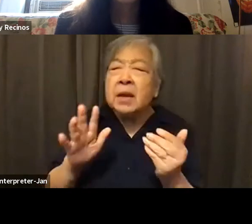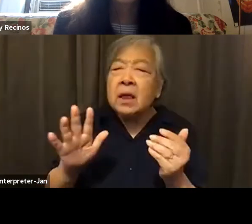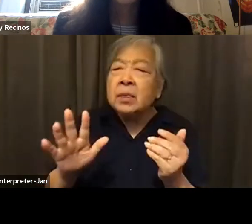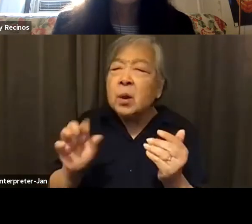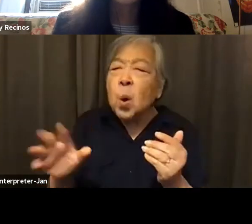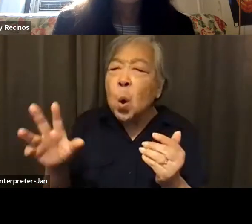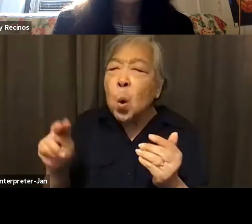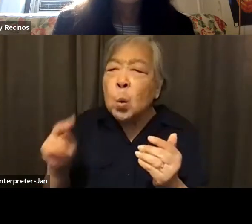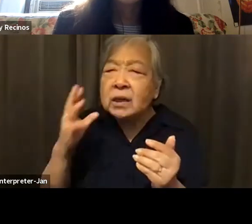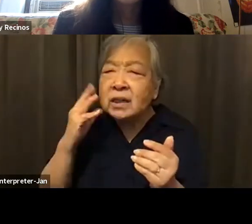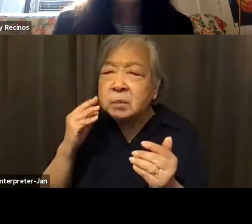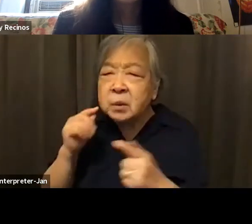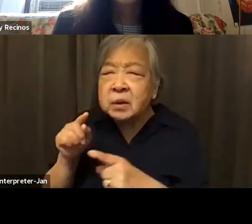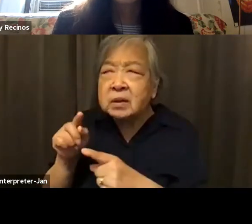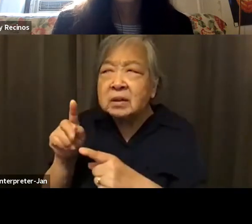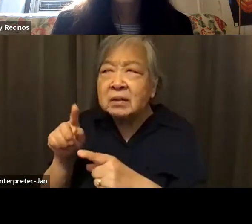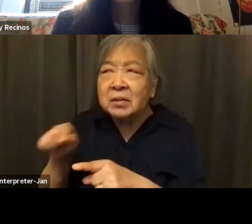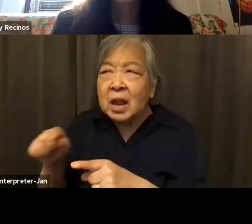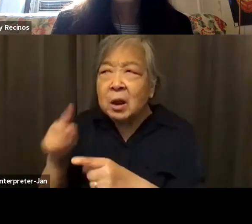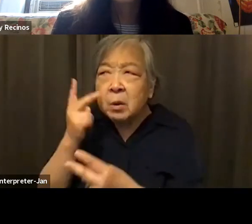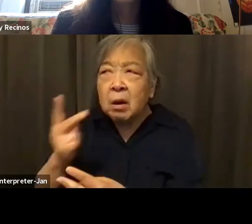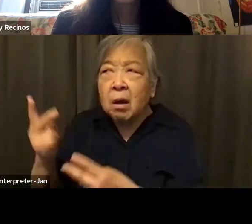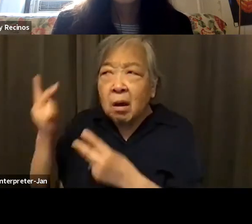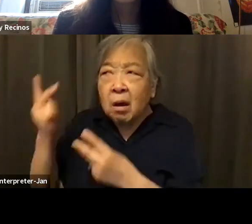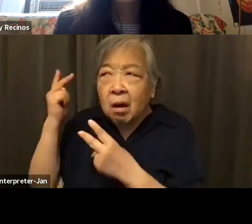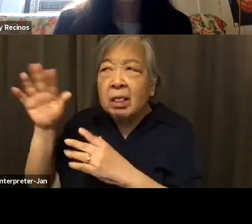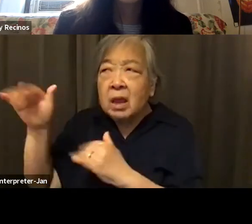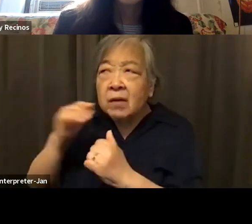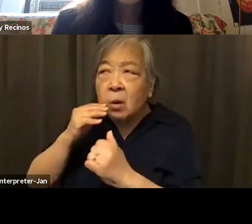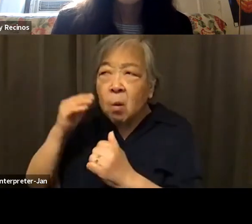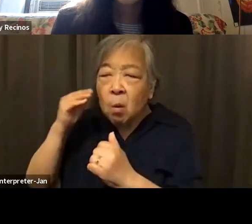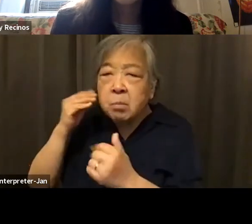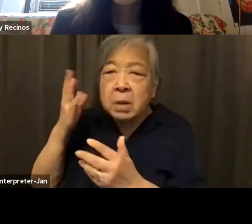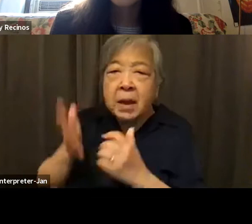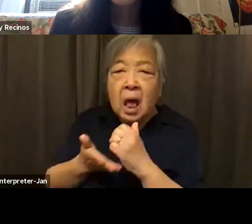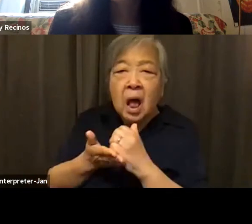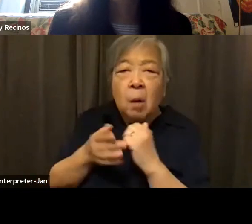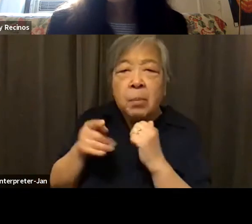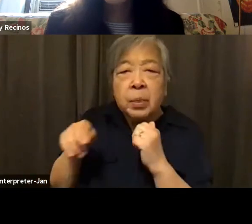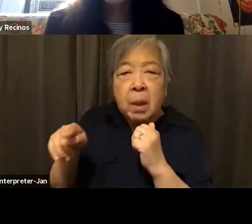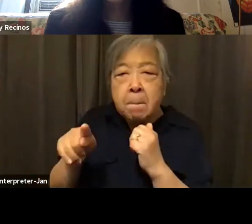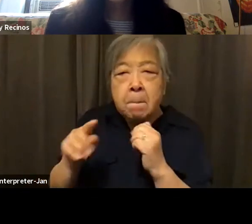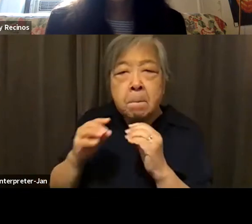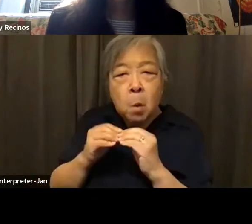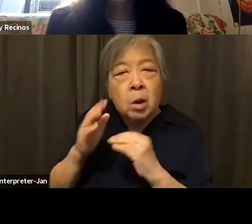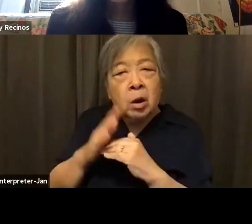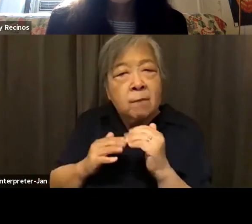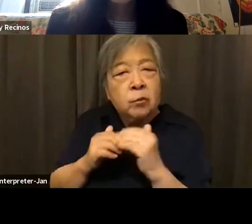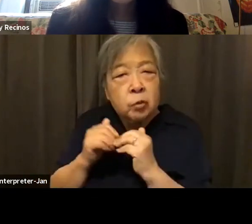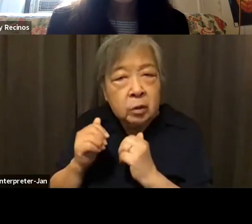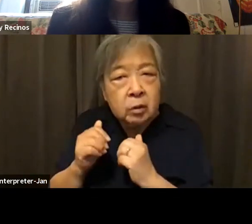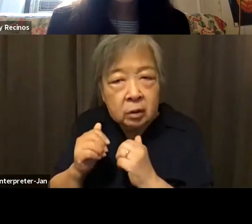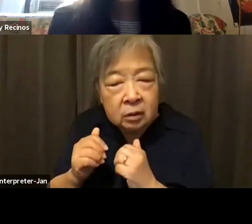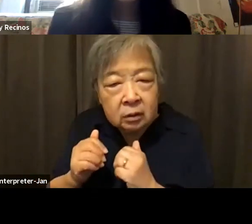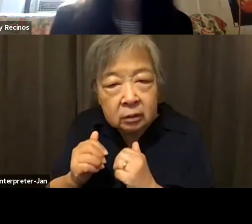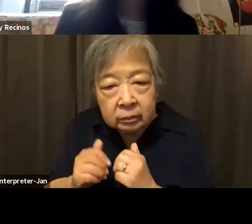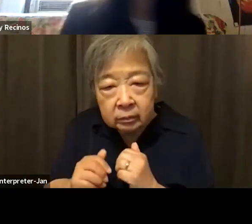home could have helped easing them into it, as well. Yeah, I see what you're saying.